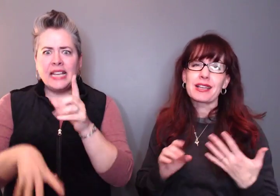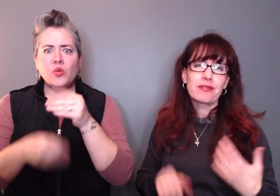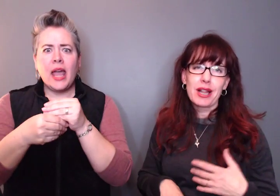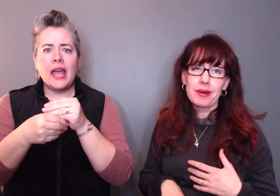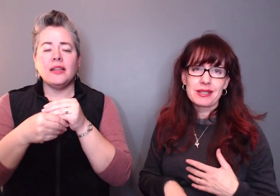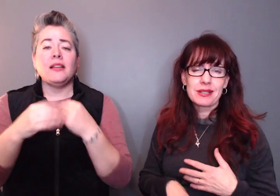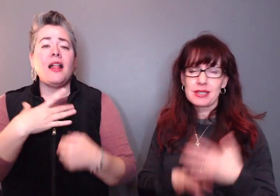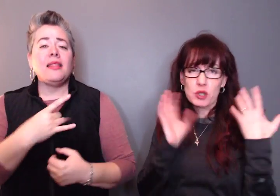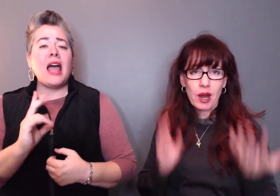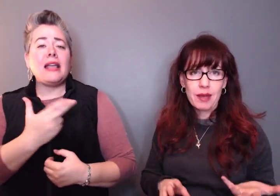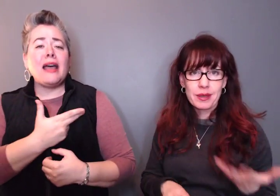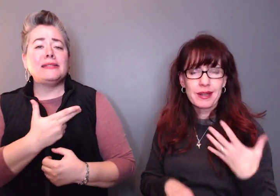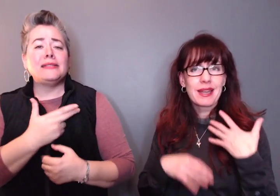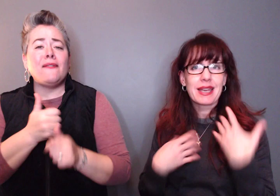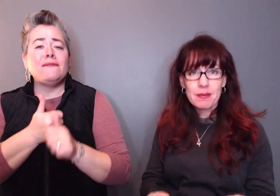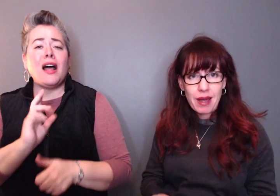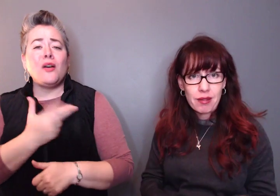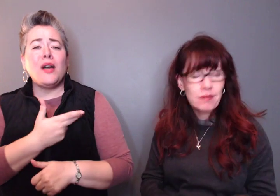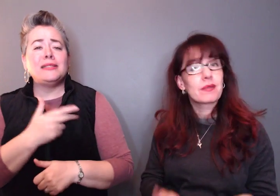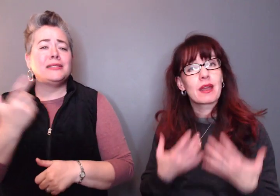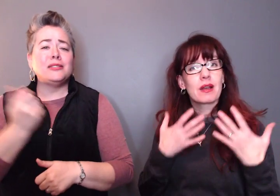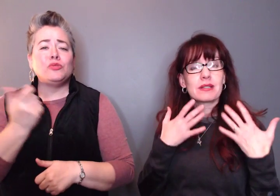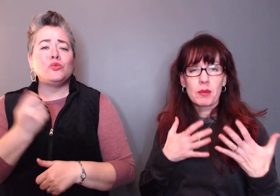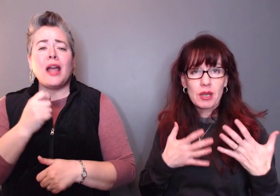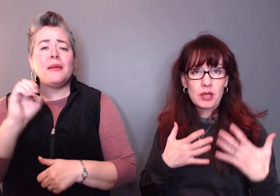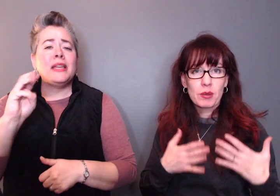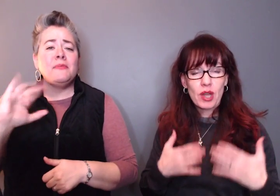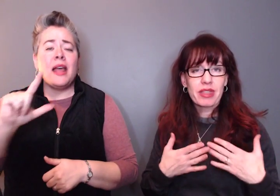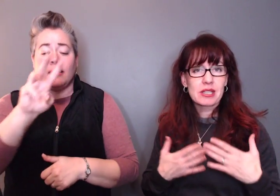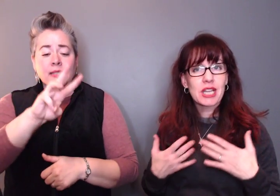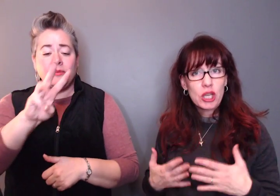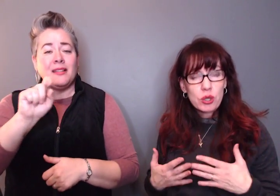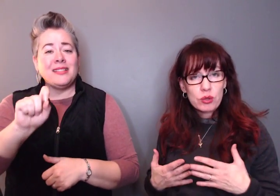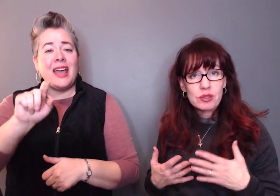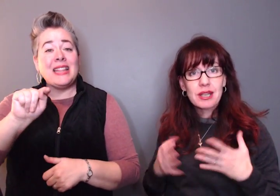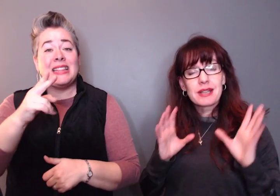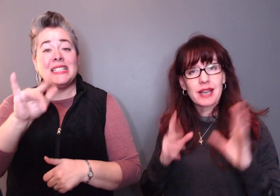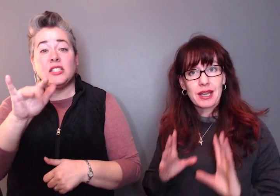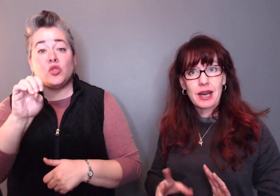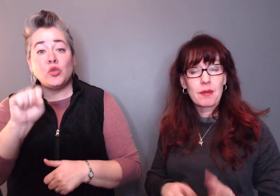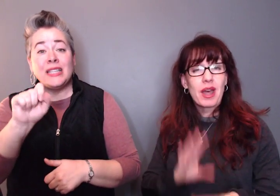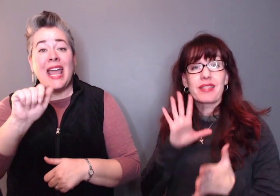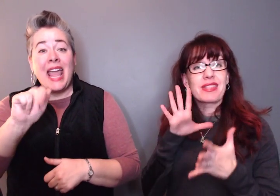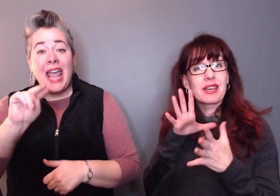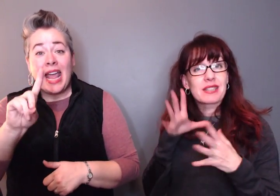email us. www.thistlesandcoos.com